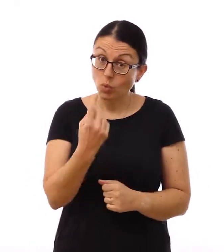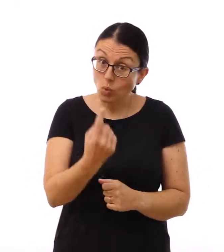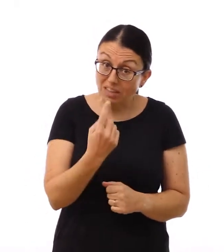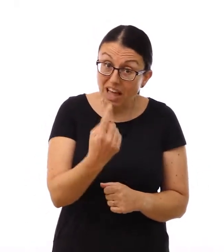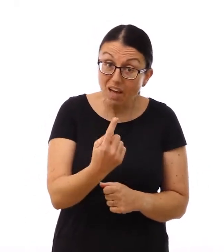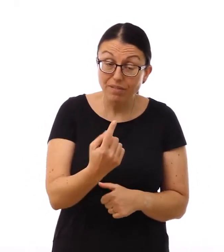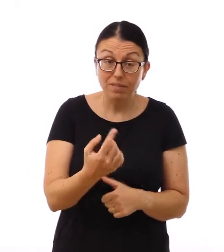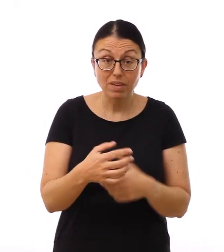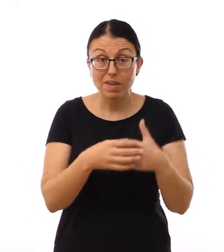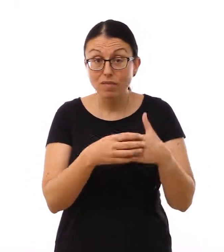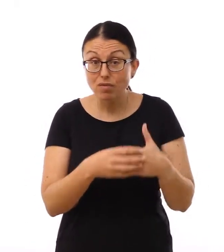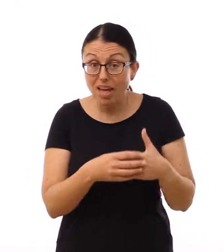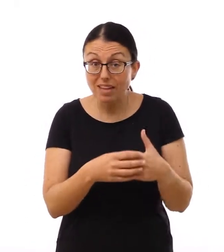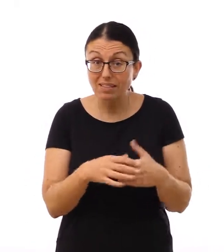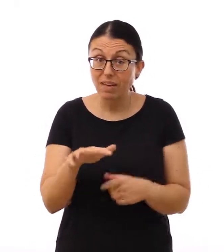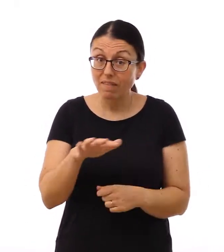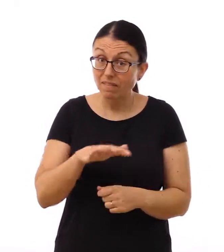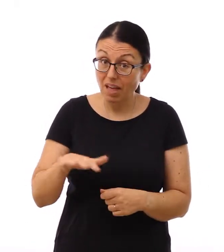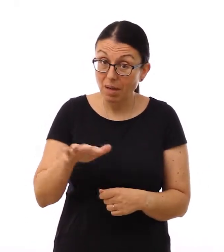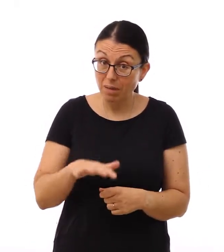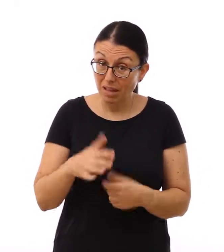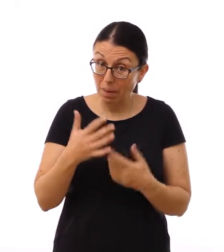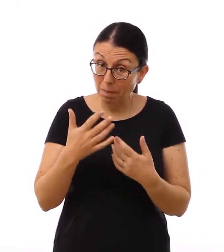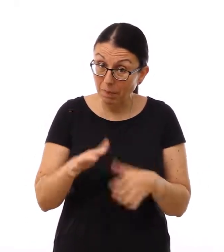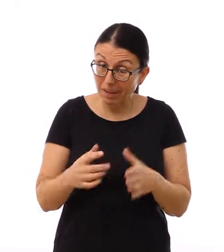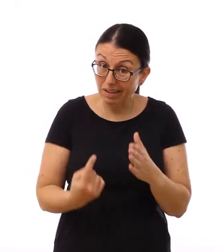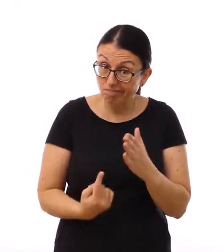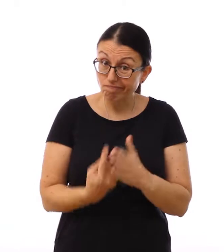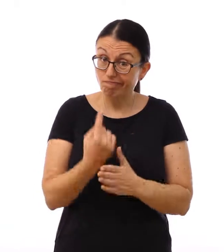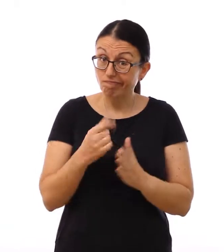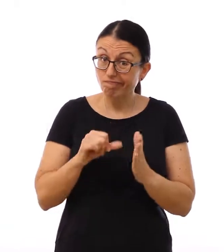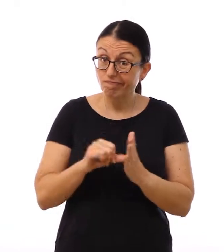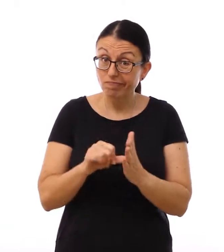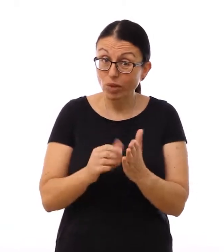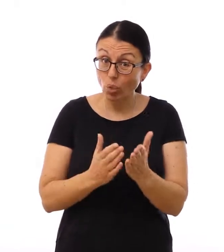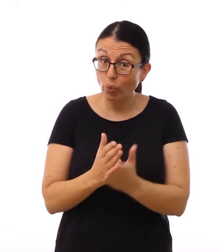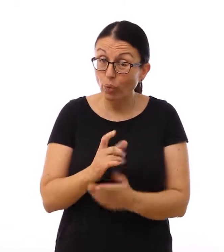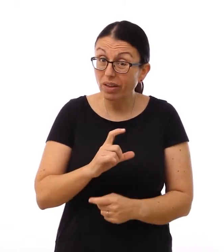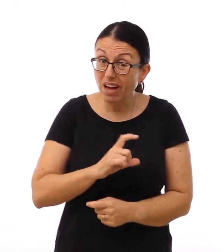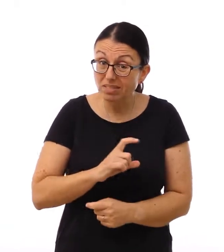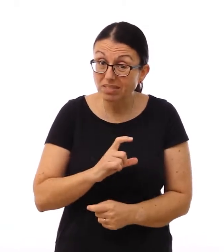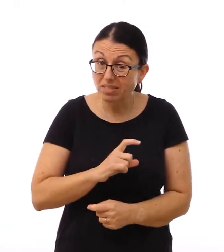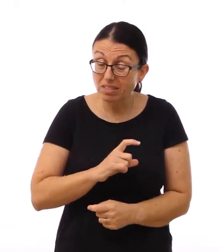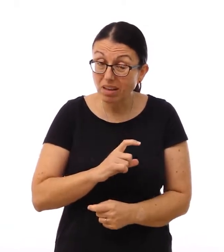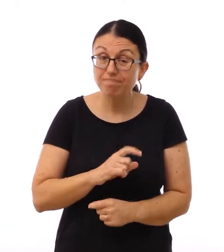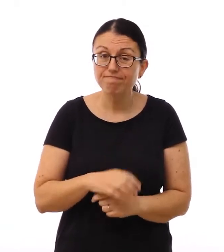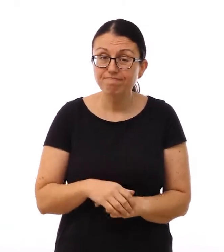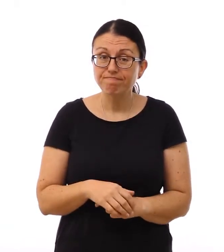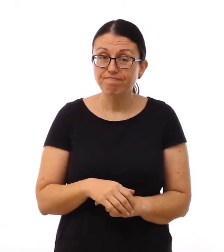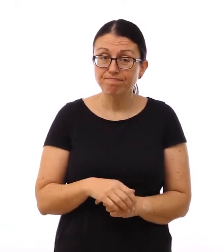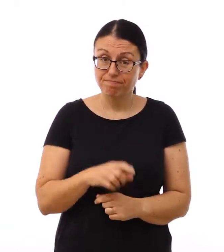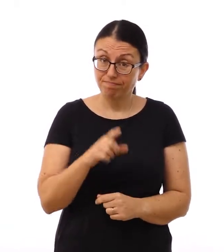Have you, your friends or family been affected by cancer?